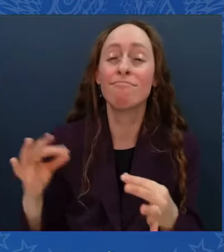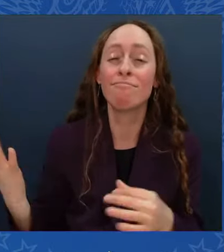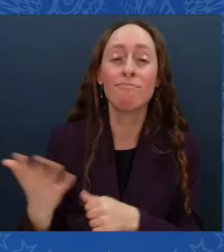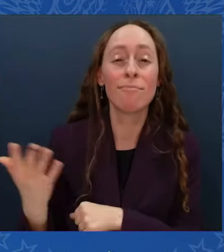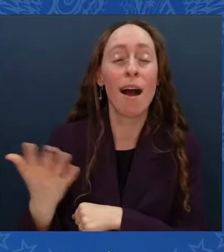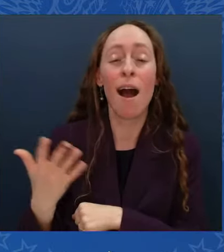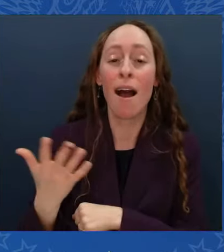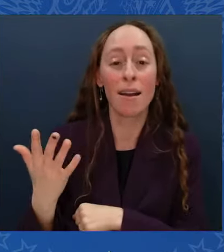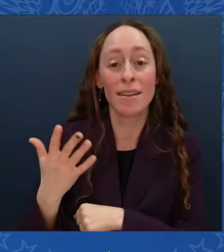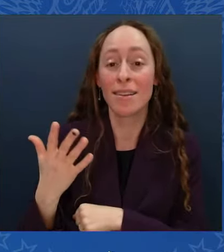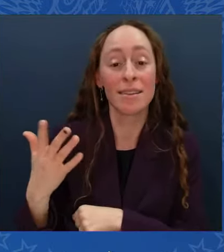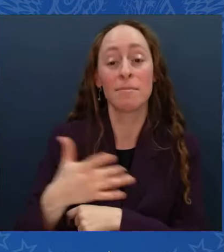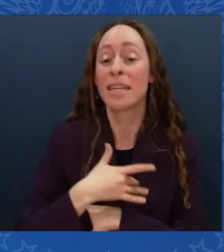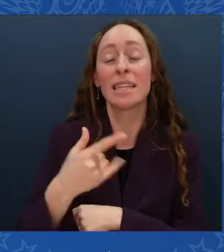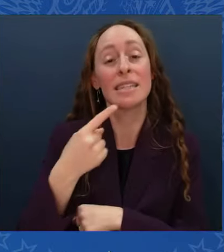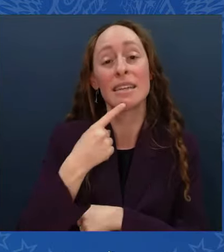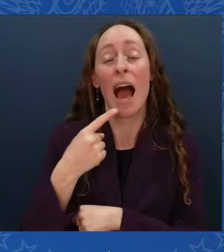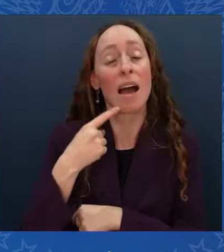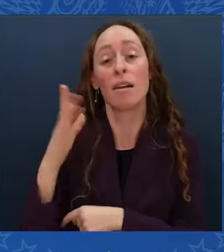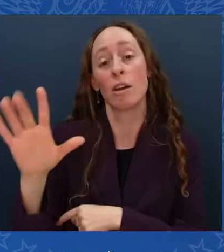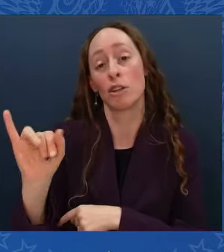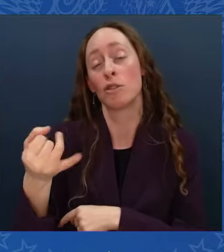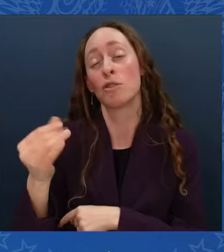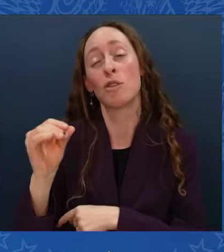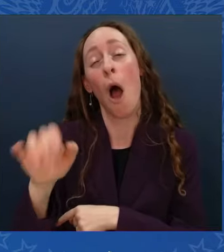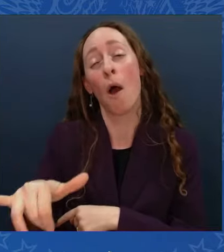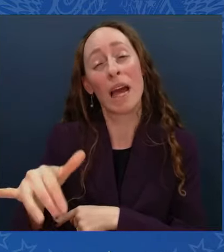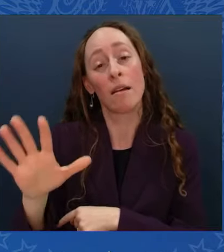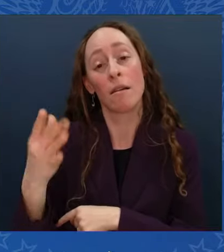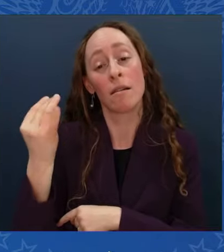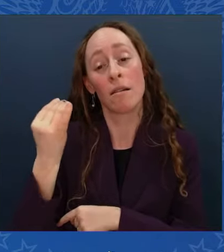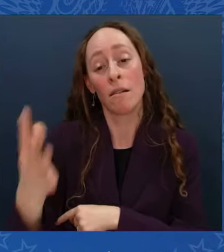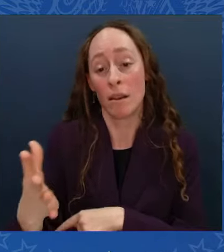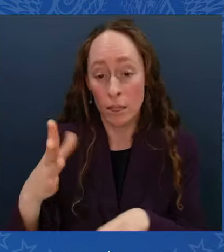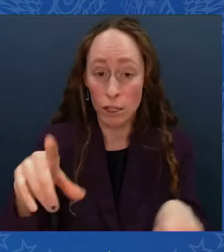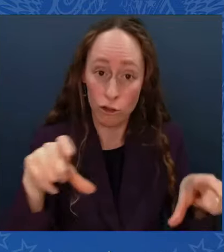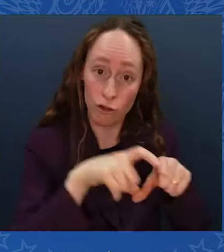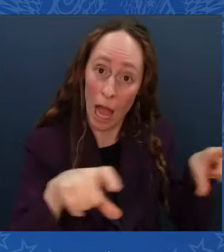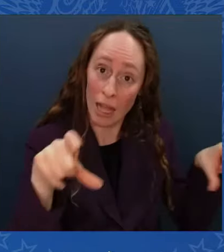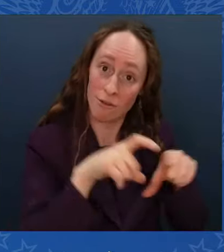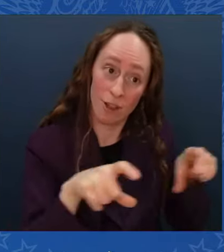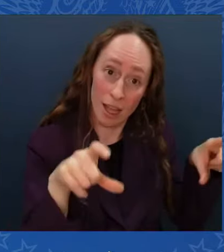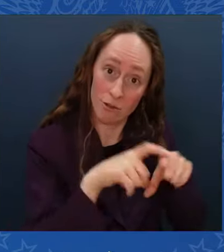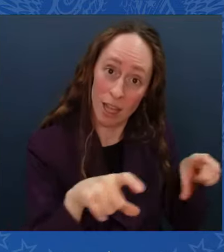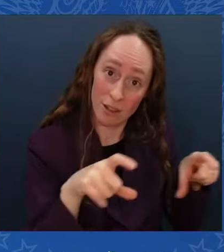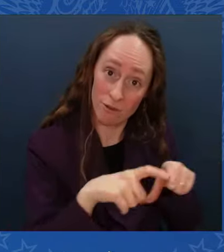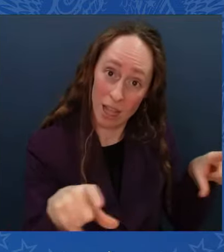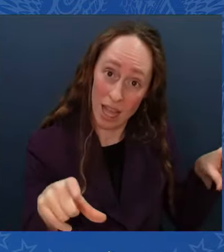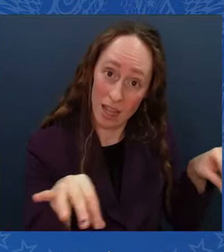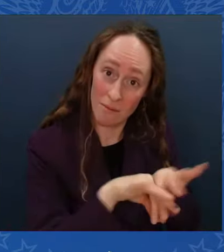a job is about more than a paycheck. It's about your dignity. It's about opportunity. It's about being able to look your kid in the eye and say,